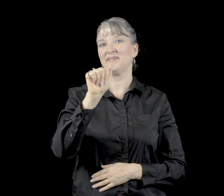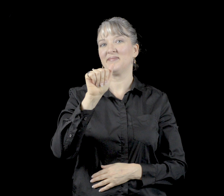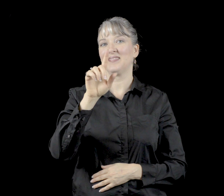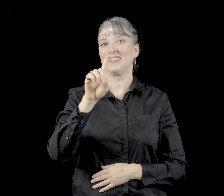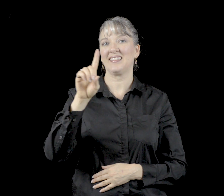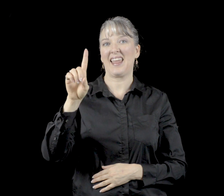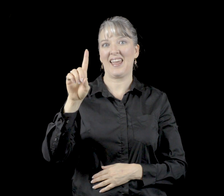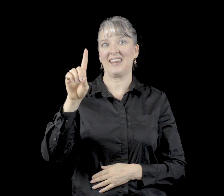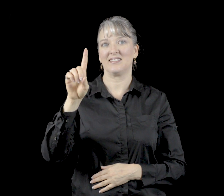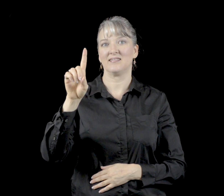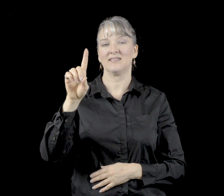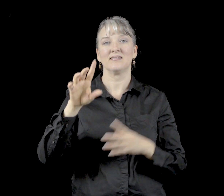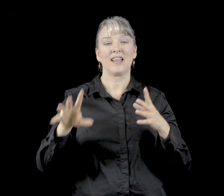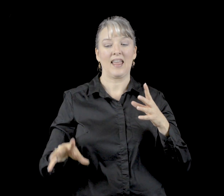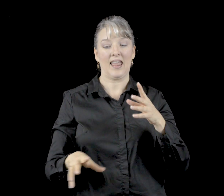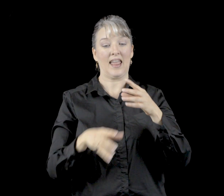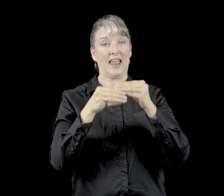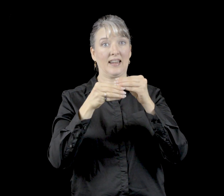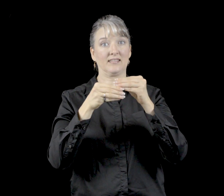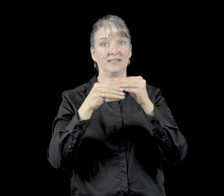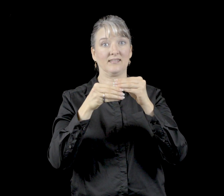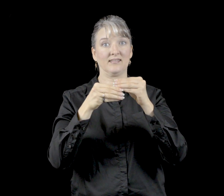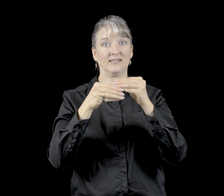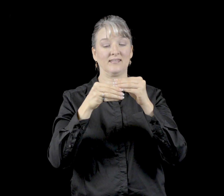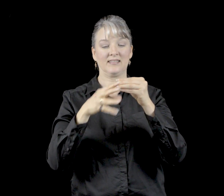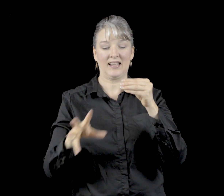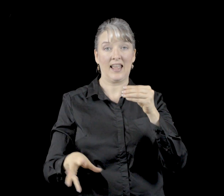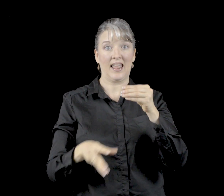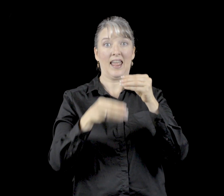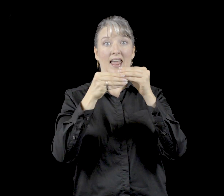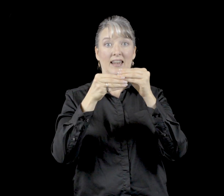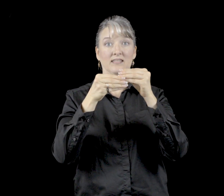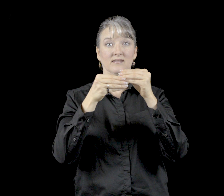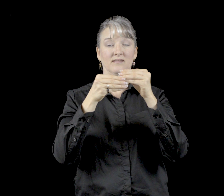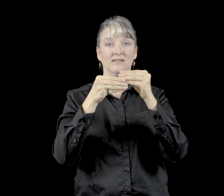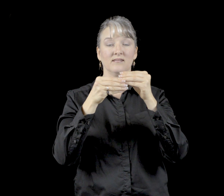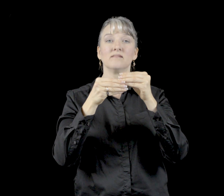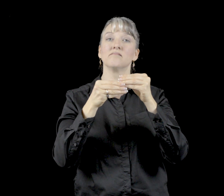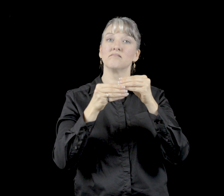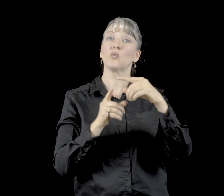A-D-D Add Or increase, sum, plus...